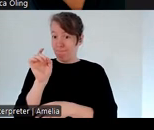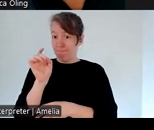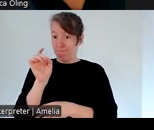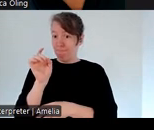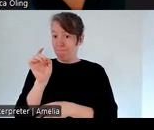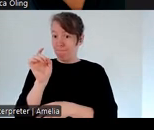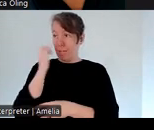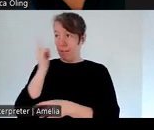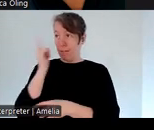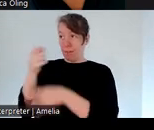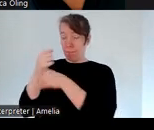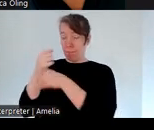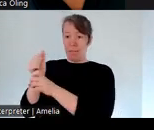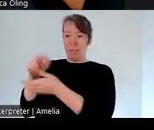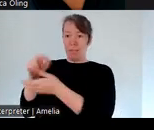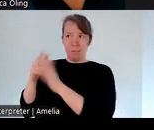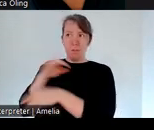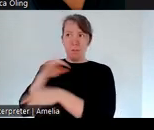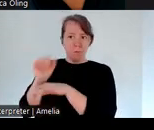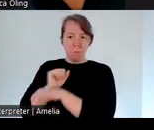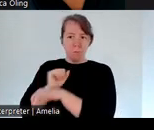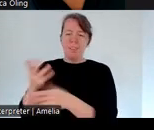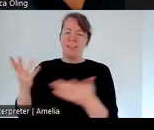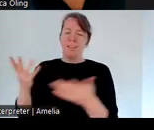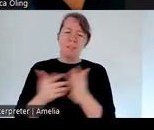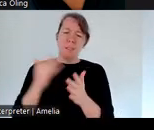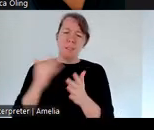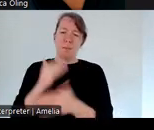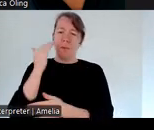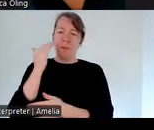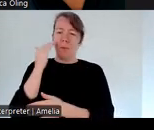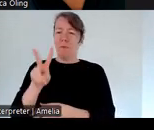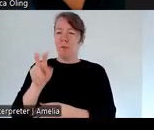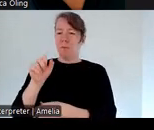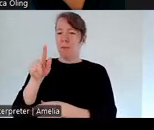So, for example, sometimes you'll encounter a VPAT that, um, is quite out of date.